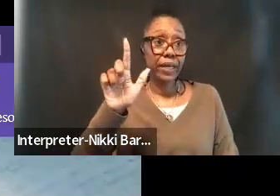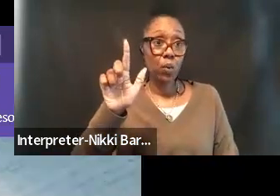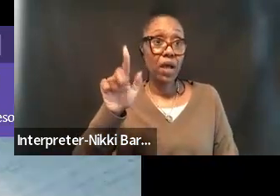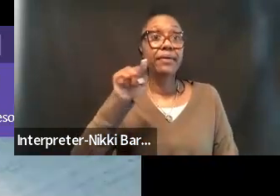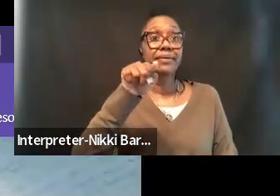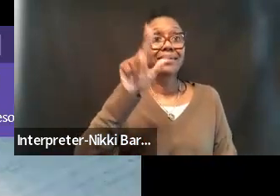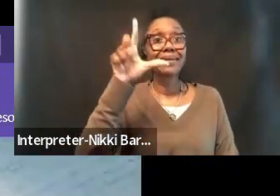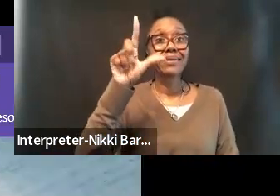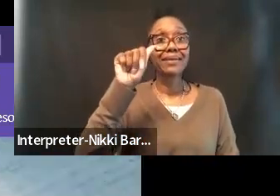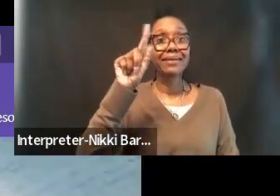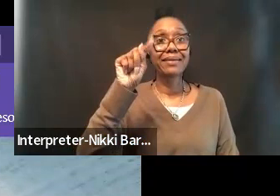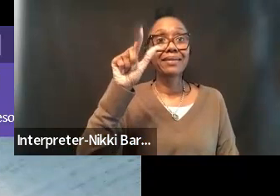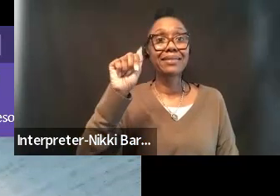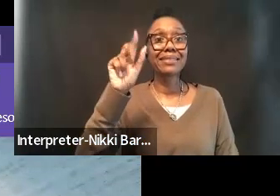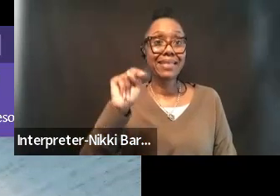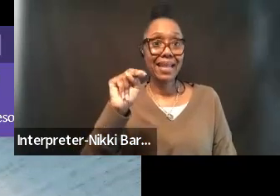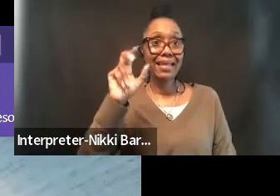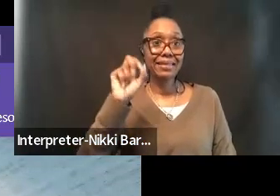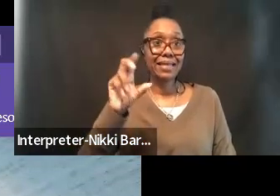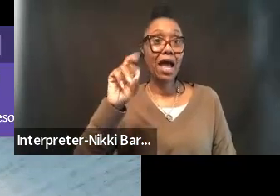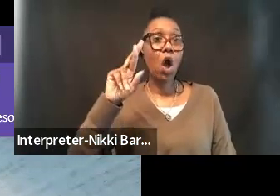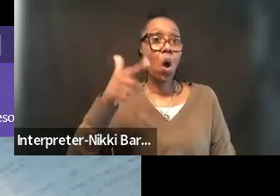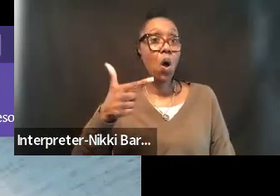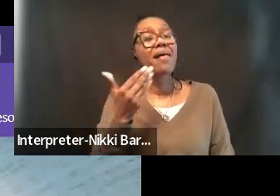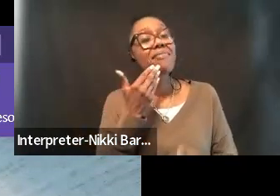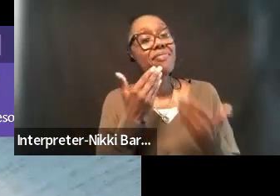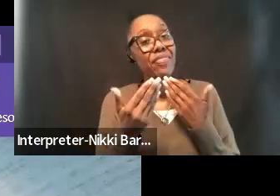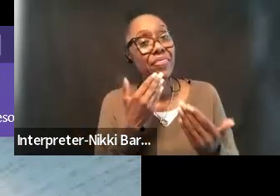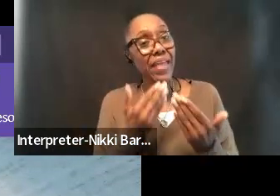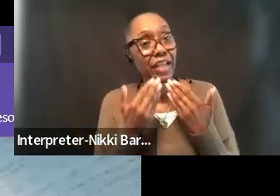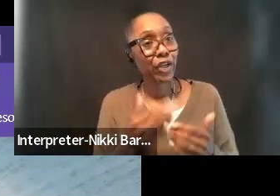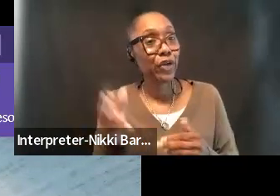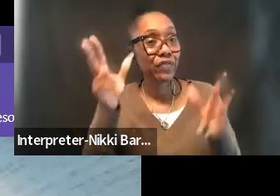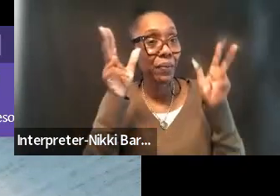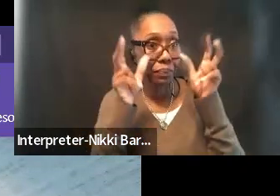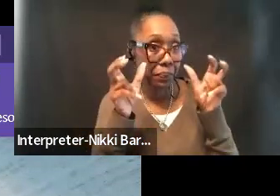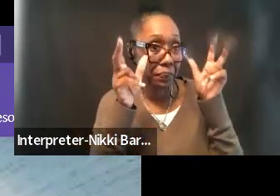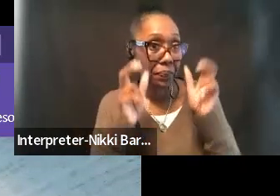This is my contact information. Thank you so much for listening to my field about assistive technology.